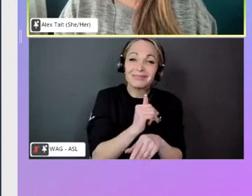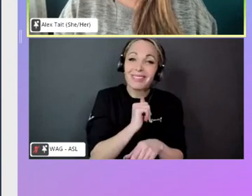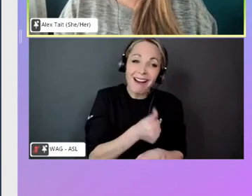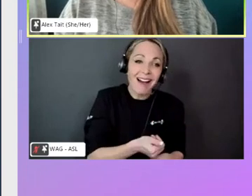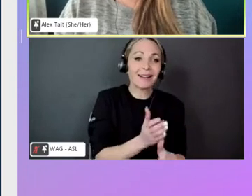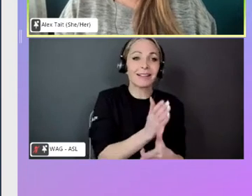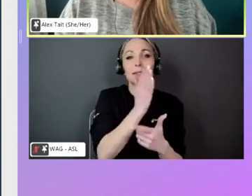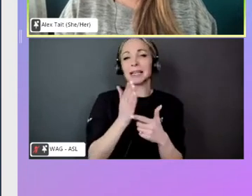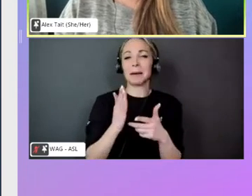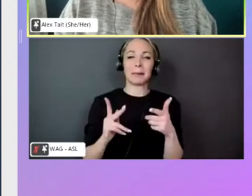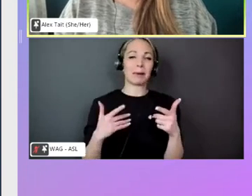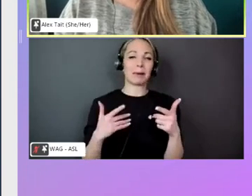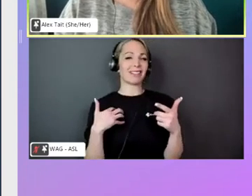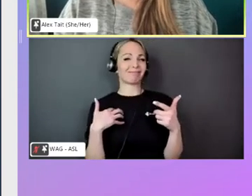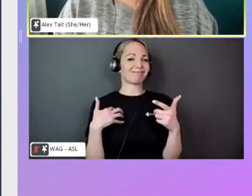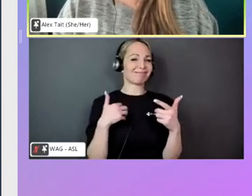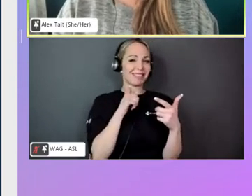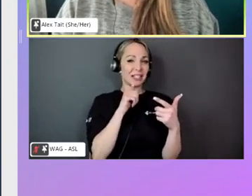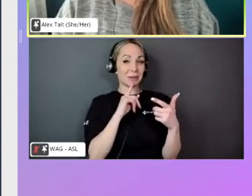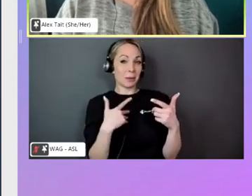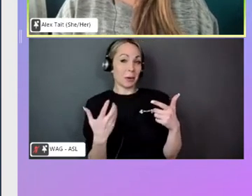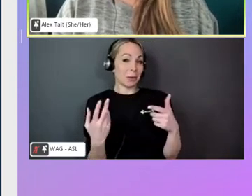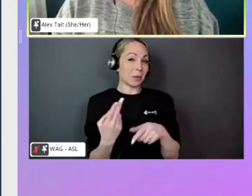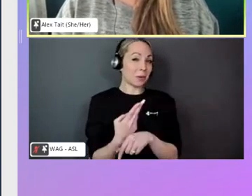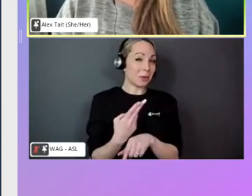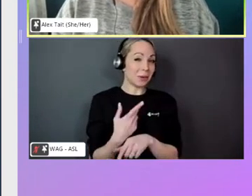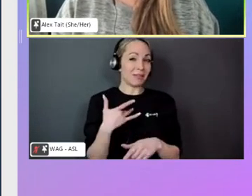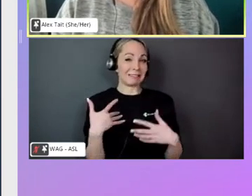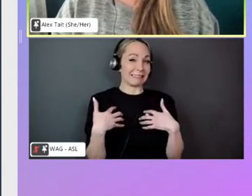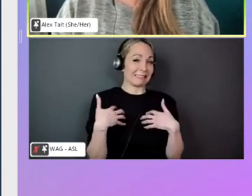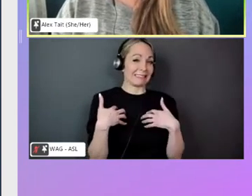categories of users: apprehensive users basic